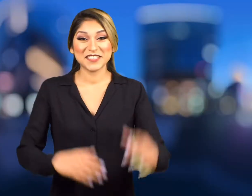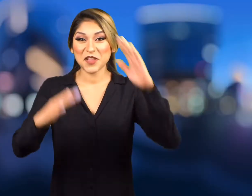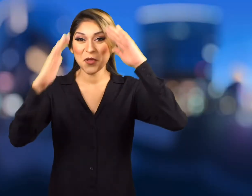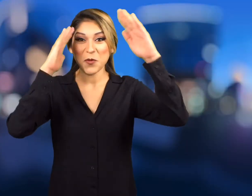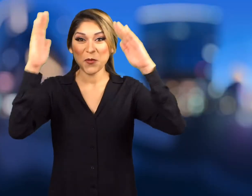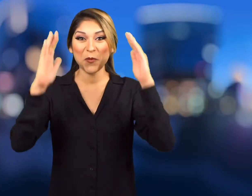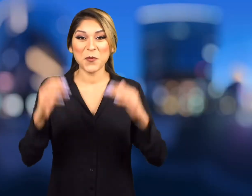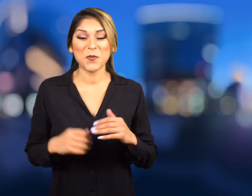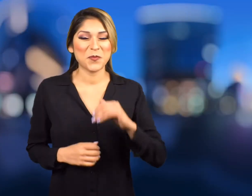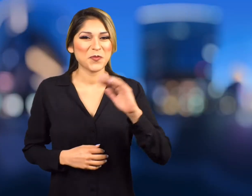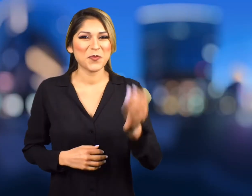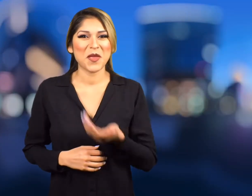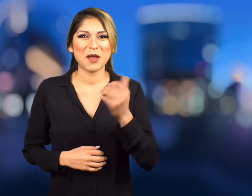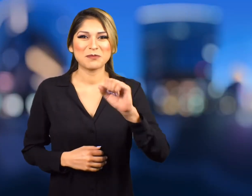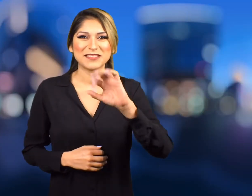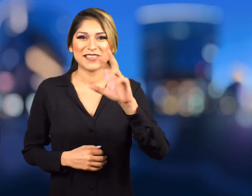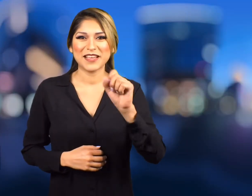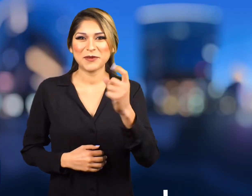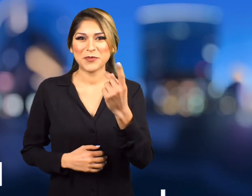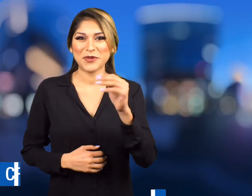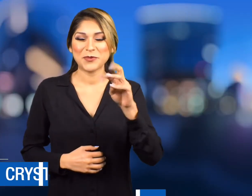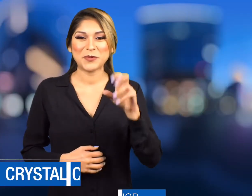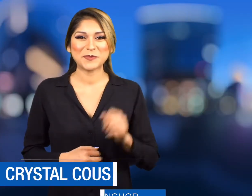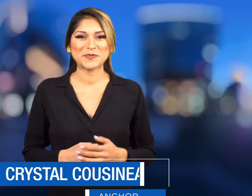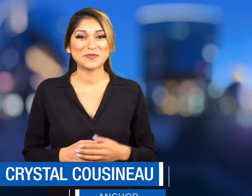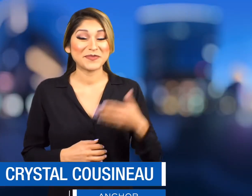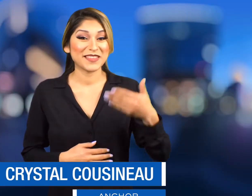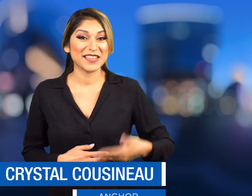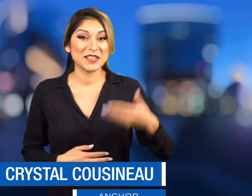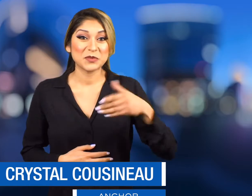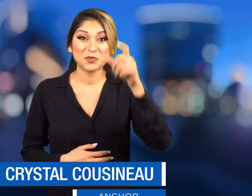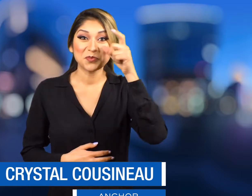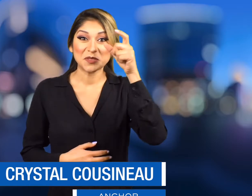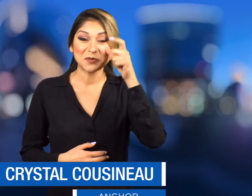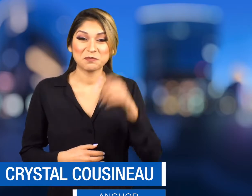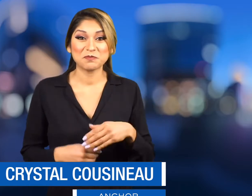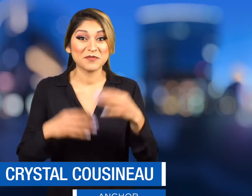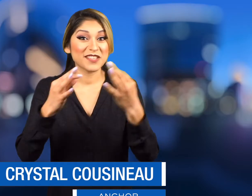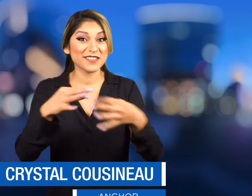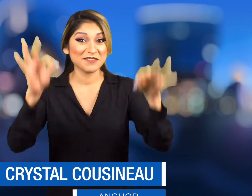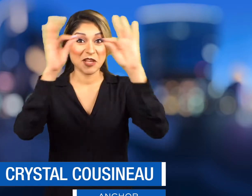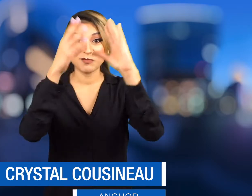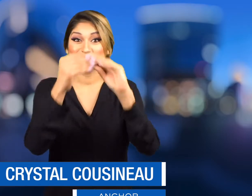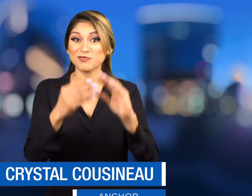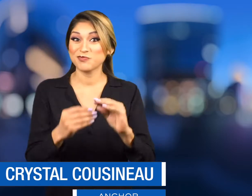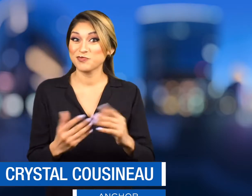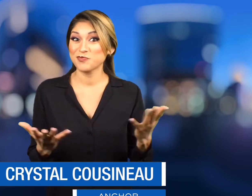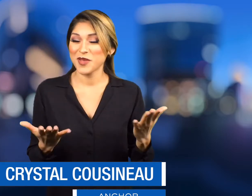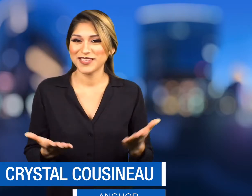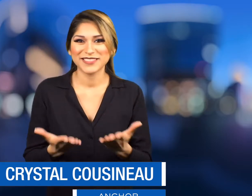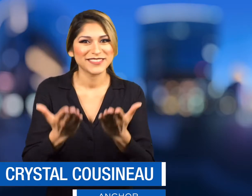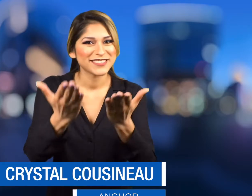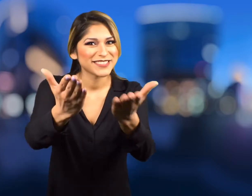Hello everyone. Welcome to Sign1News. I am Crystal Cousineau. And here are your top stories for today.